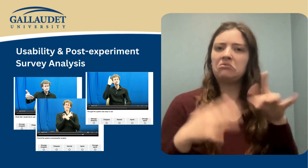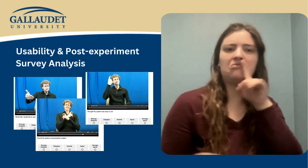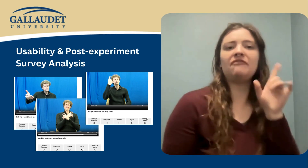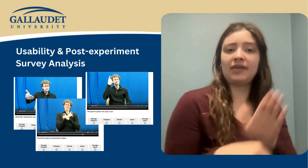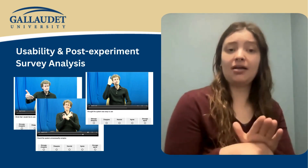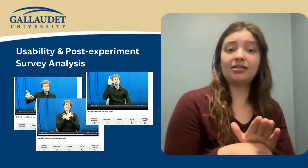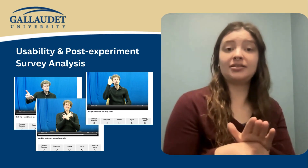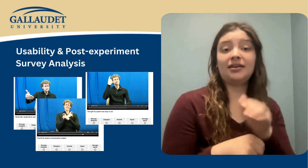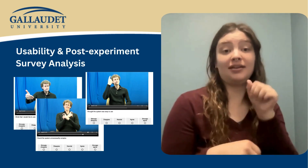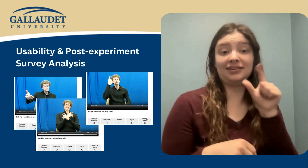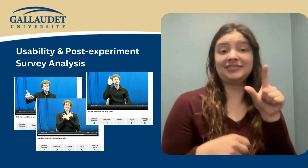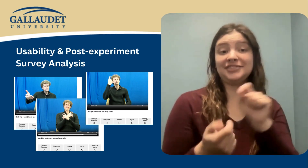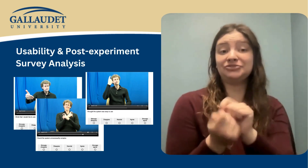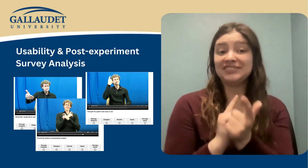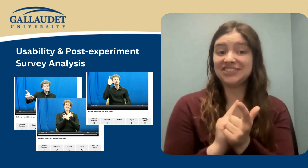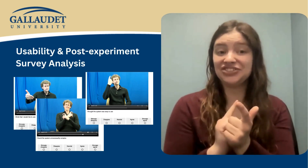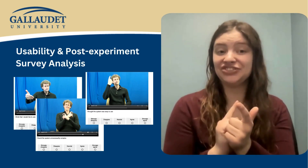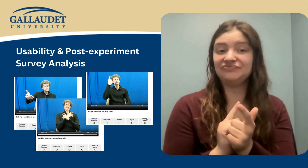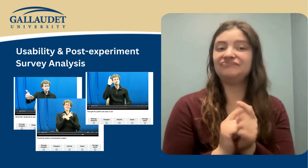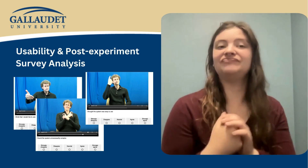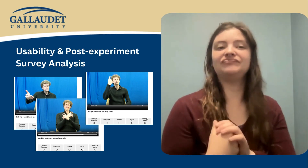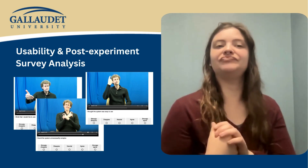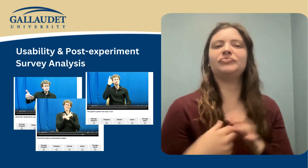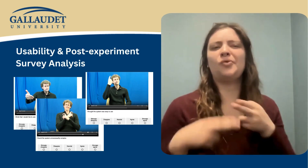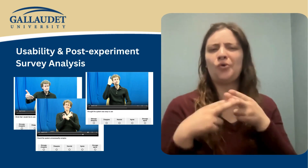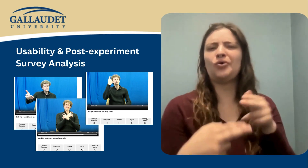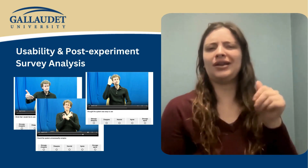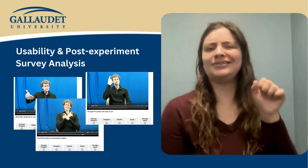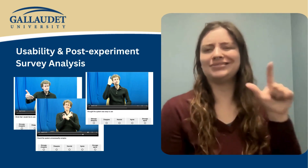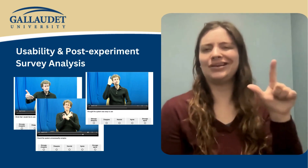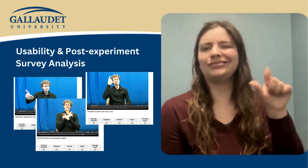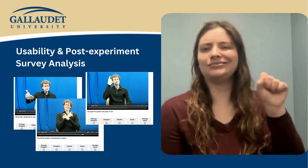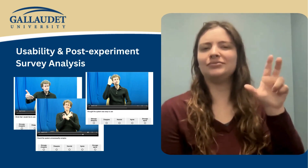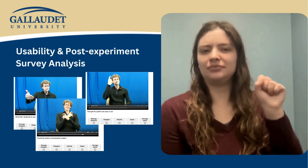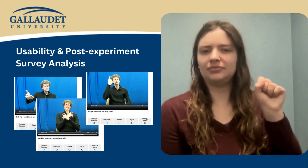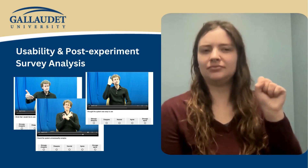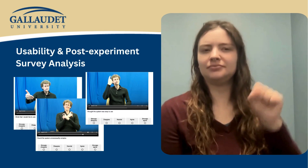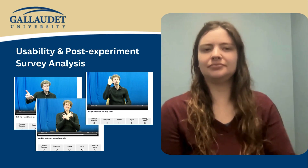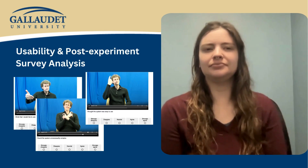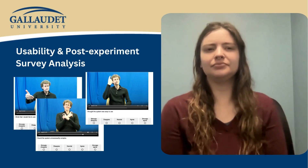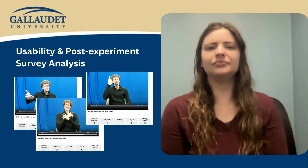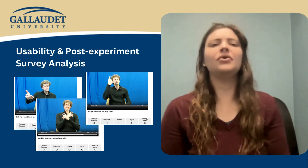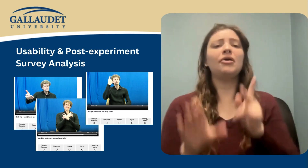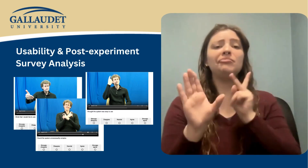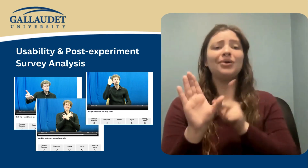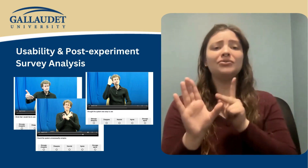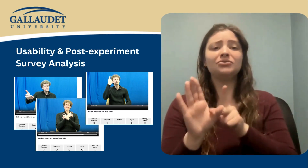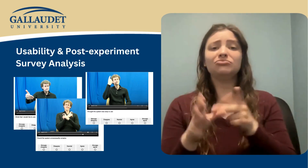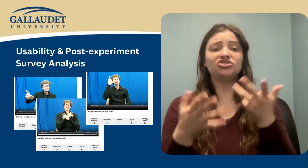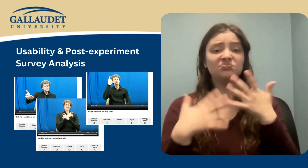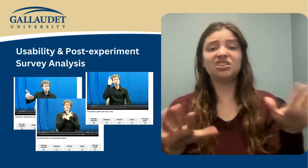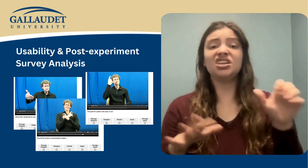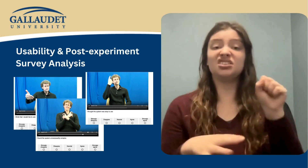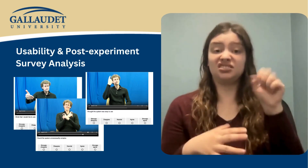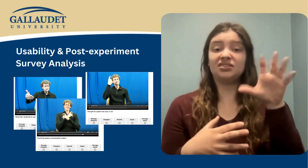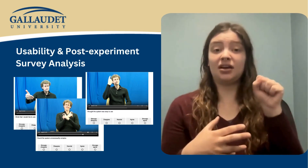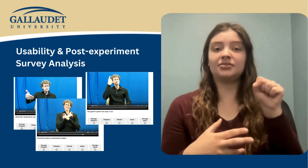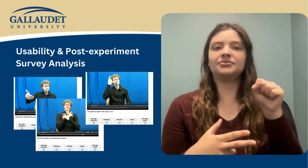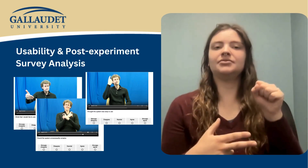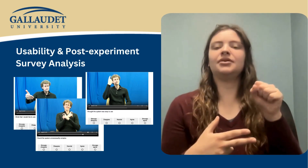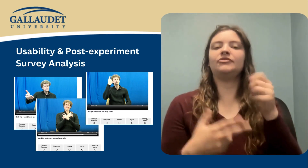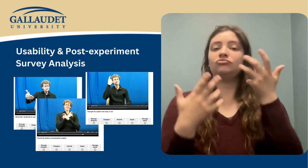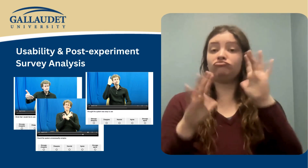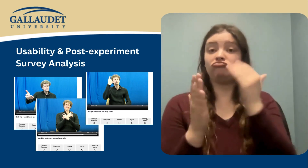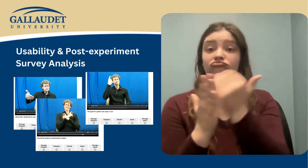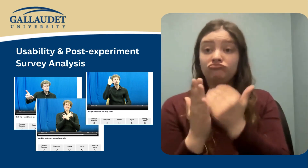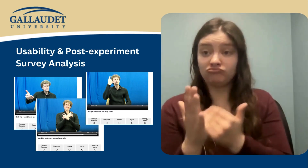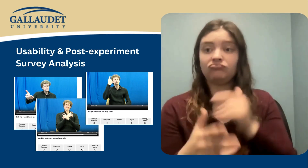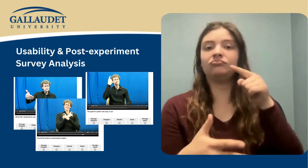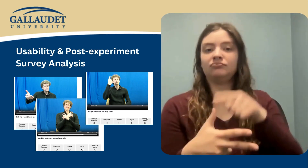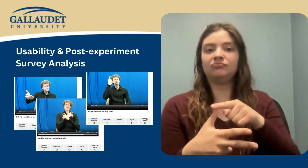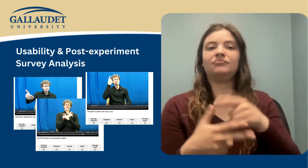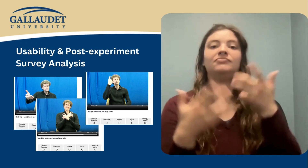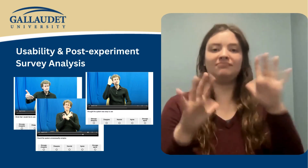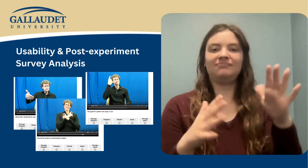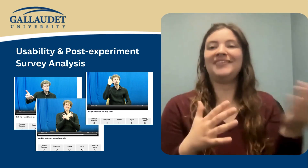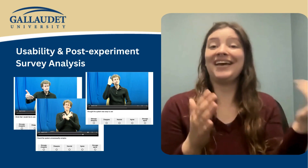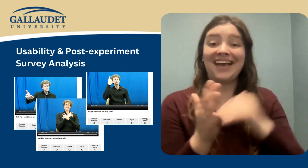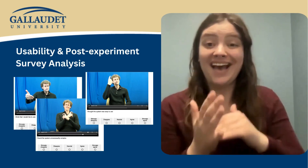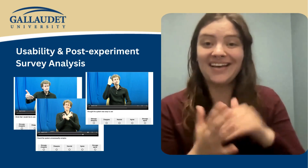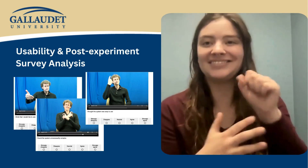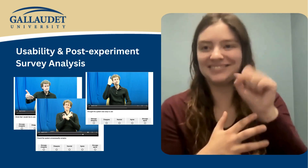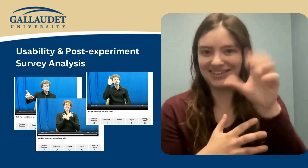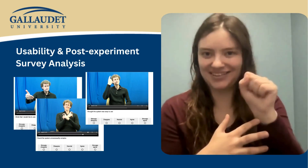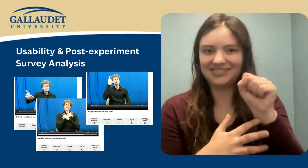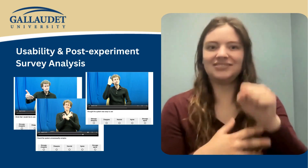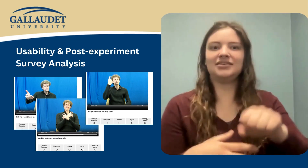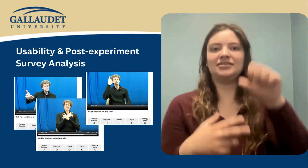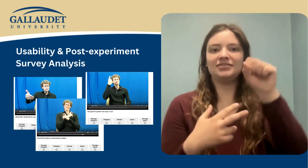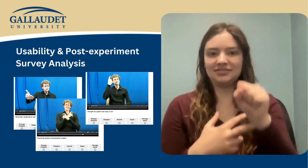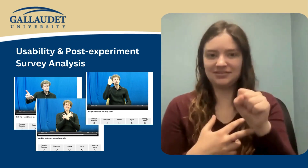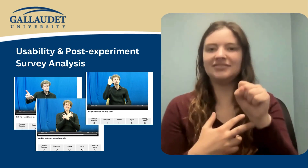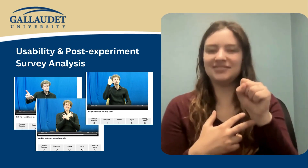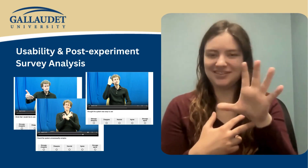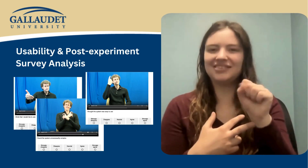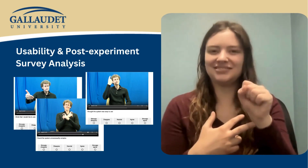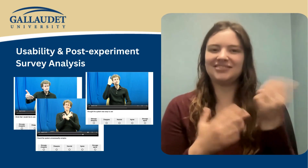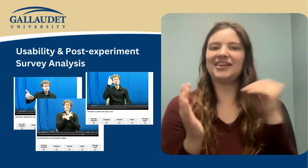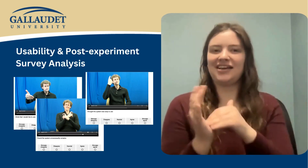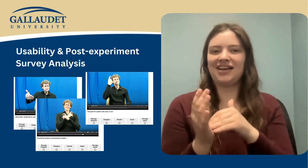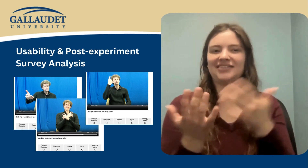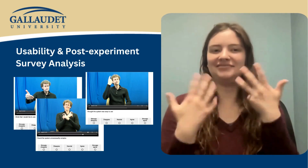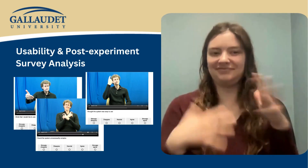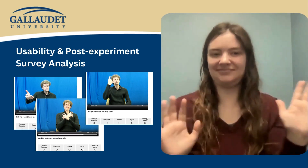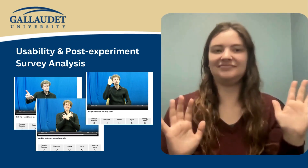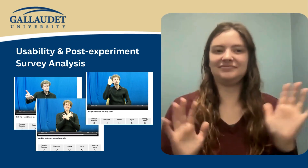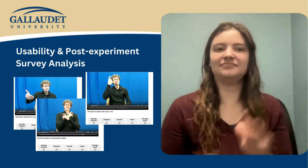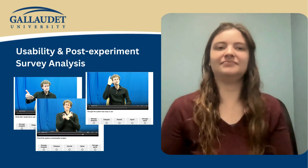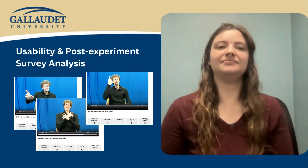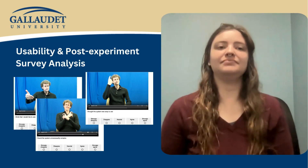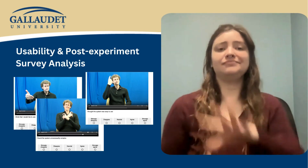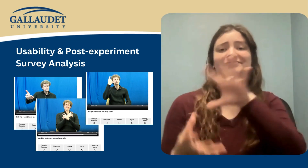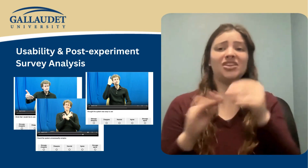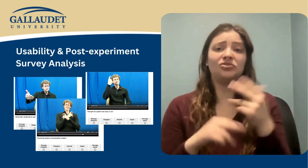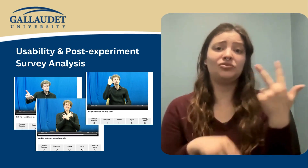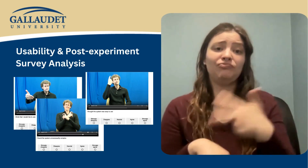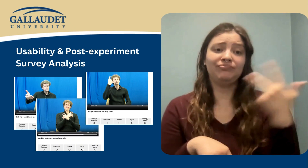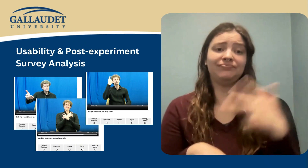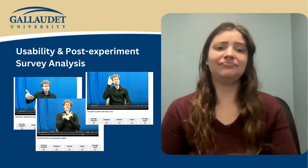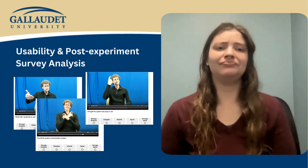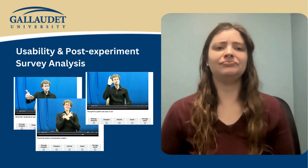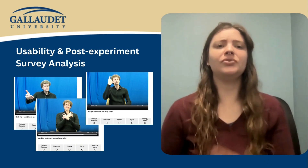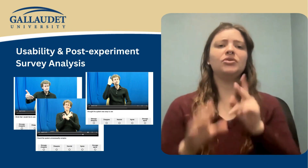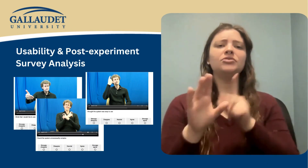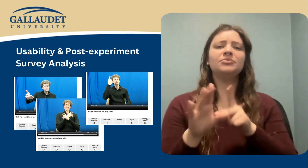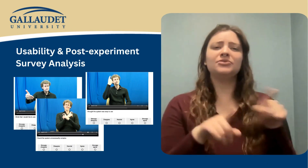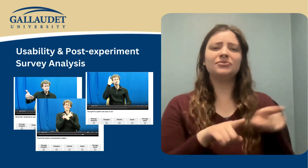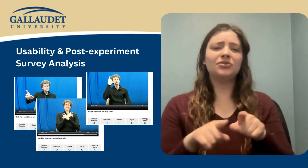questions about their experience interacting with the smart home system throughout the study.